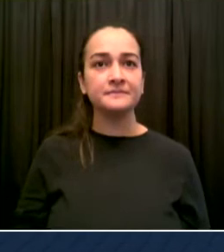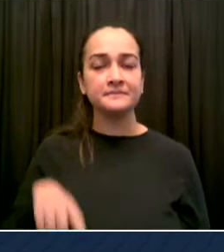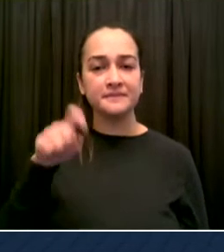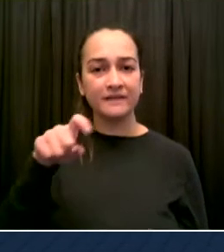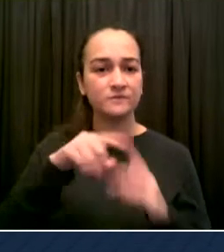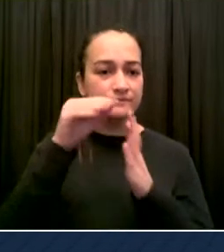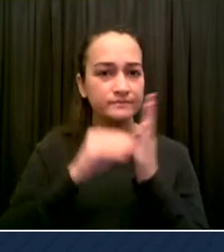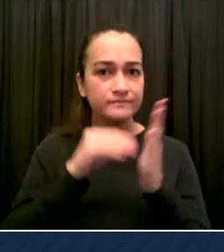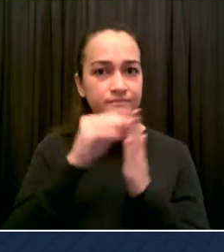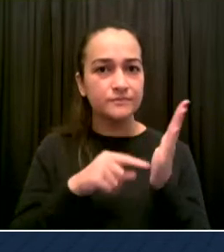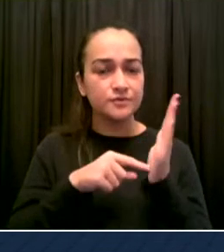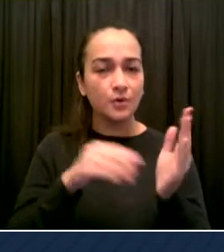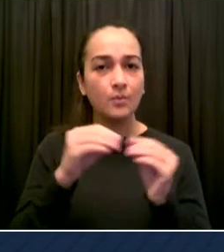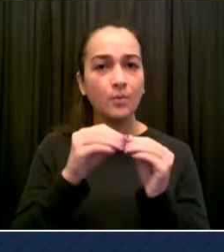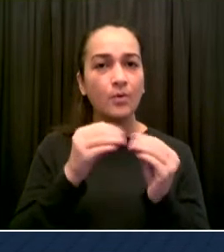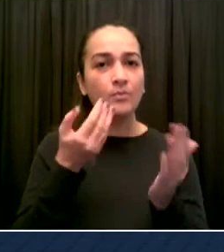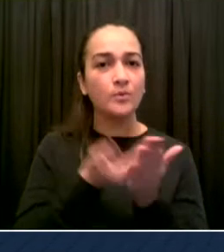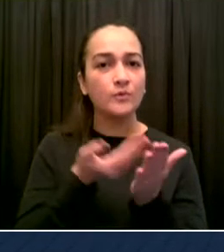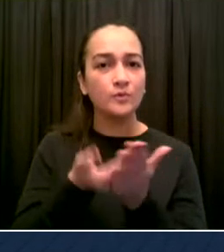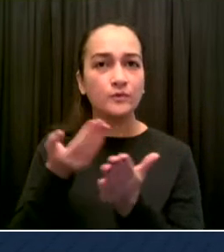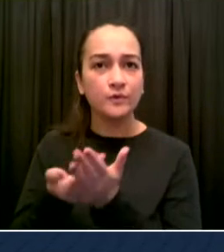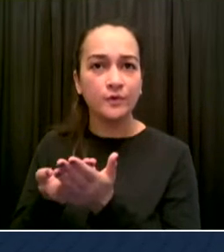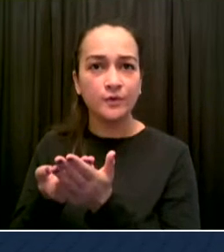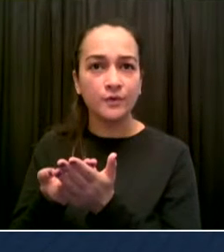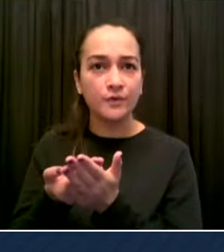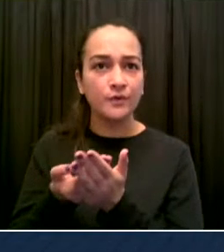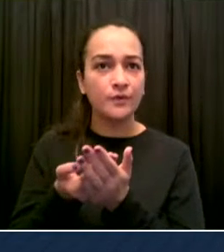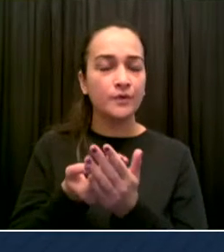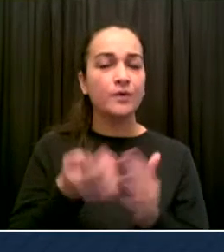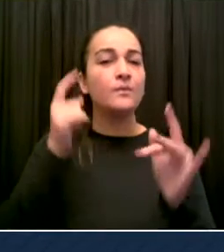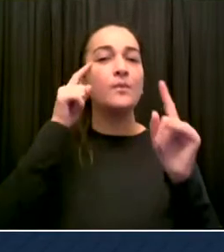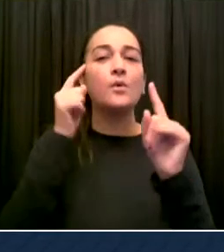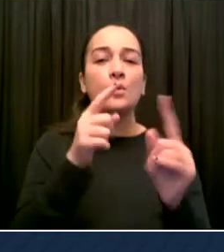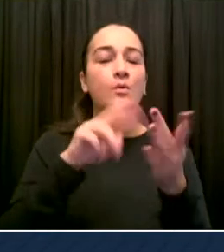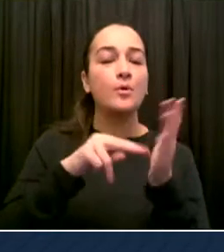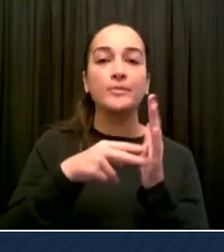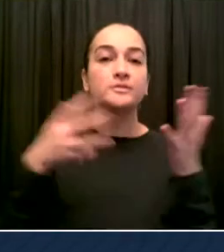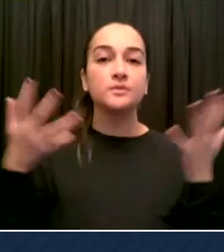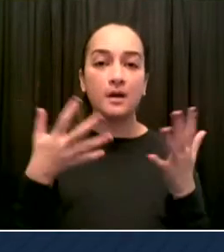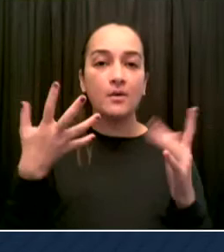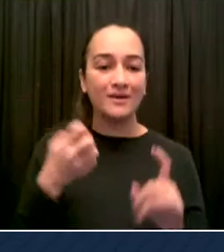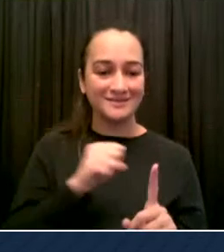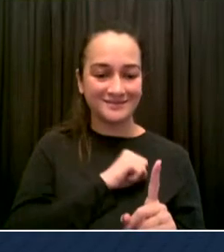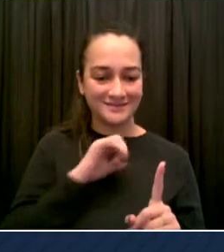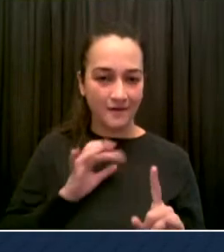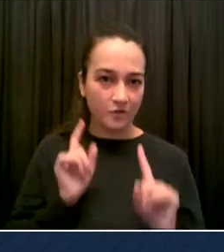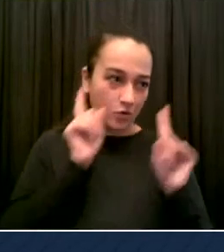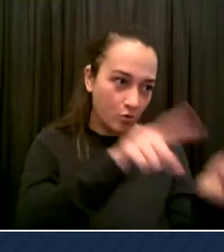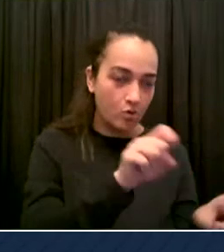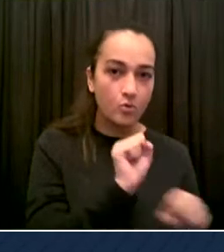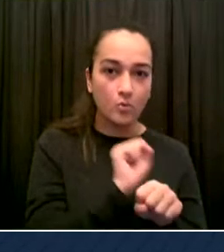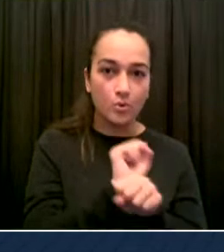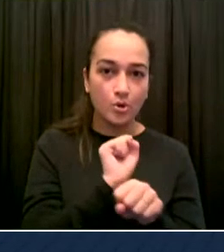RELIEVE PRESSURE ON THE SITUATION AND HELP US VMOE